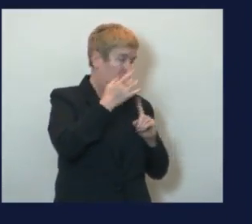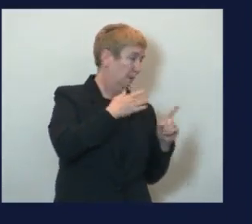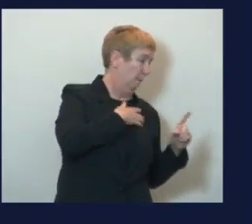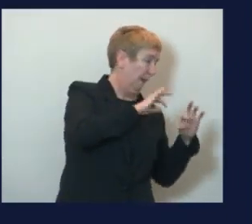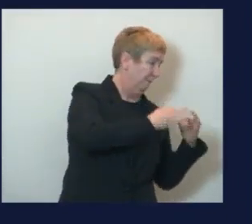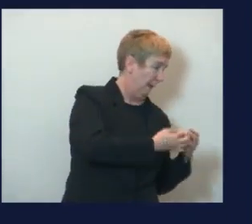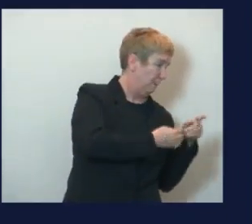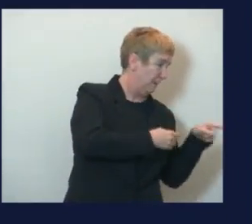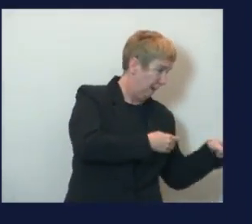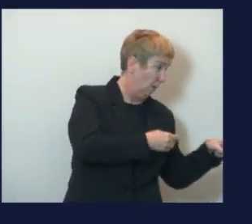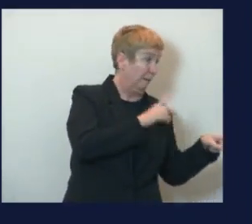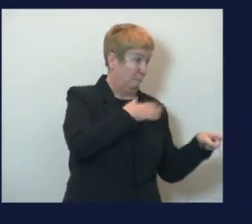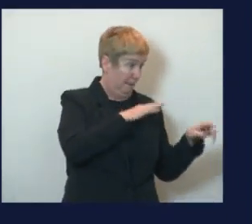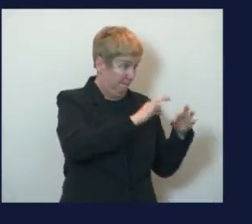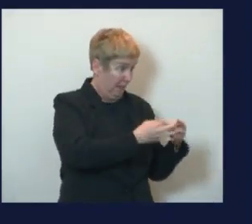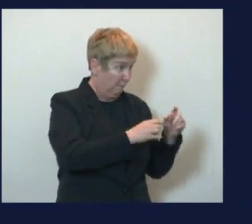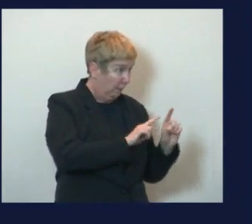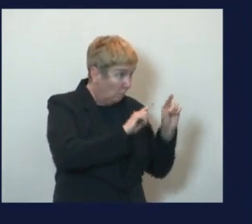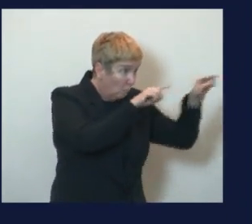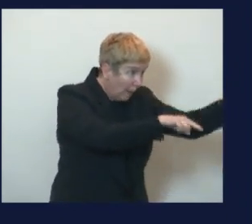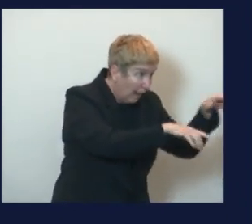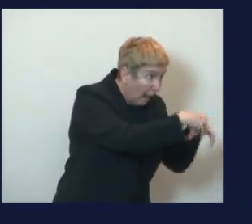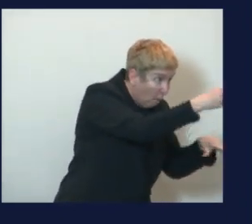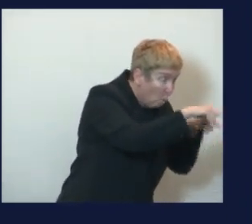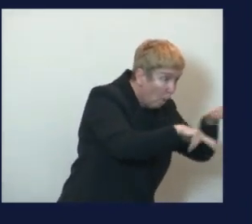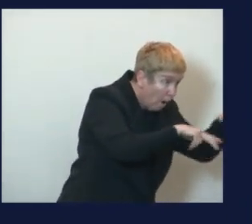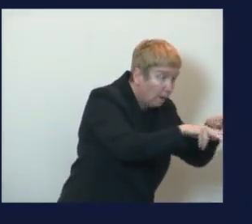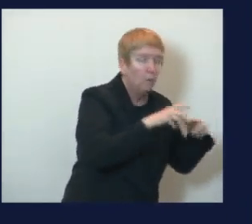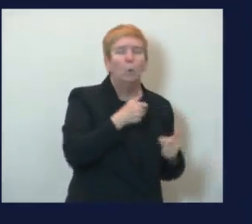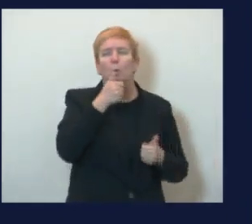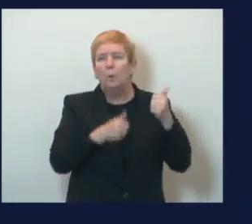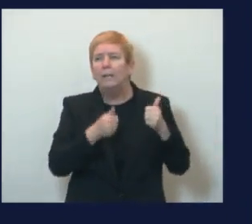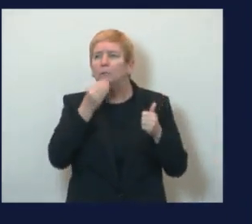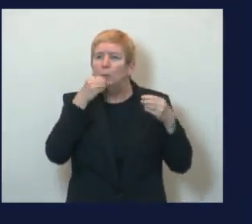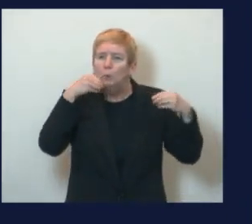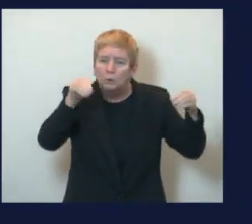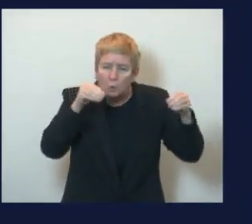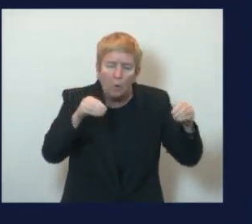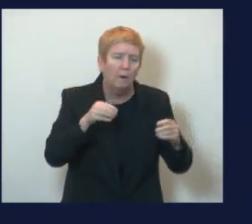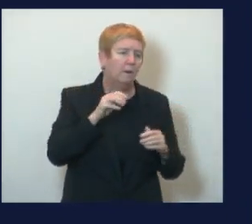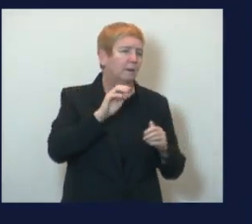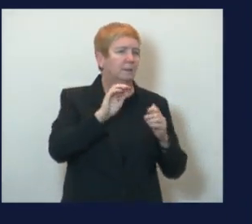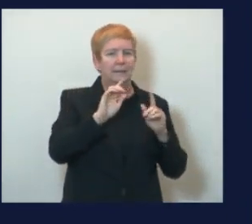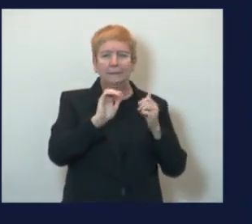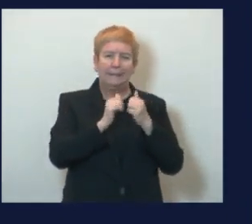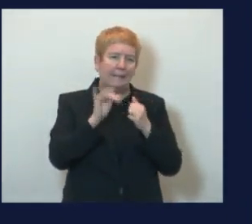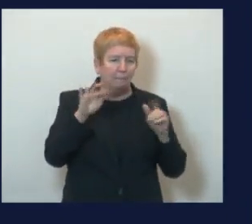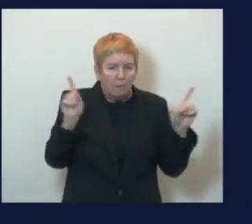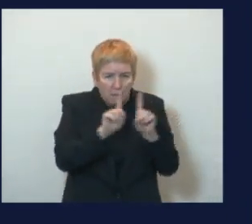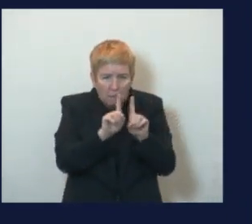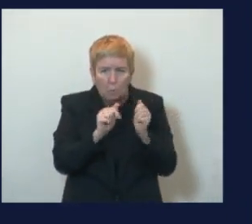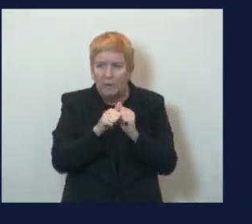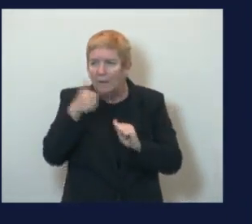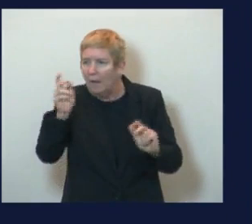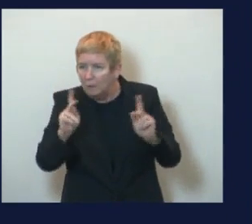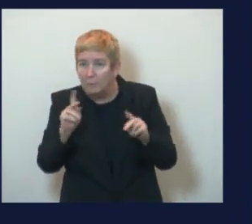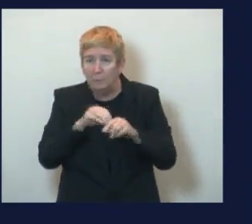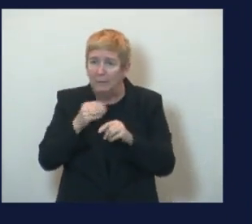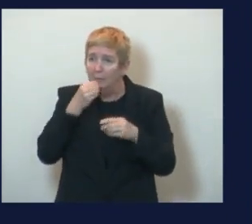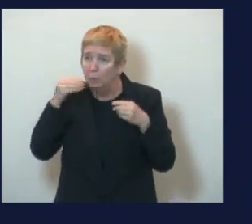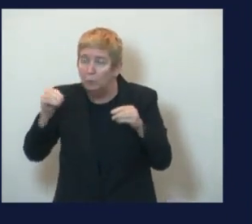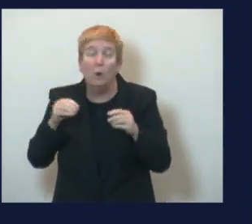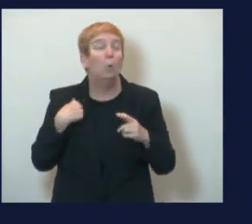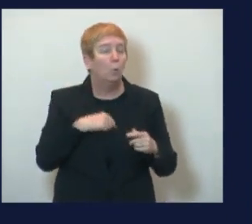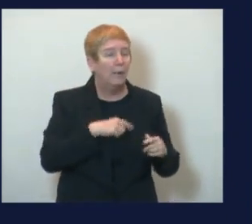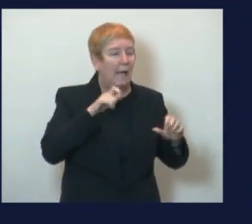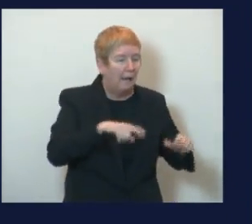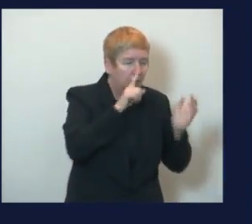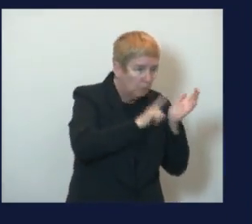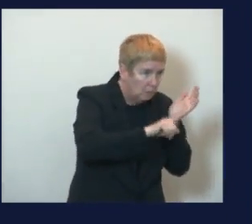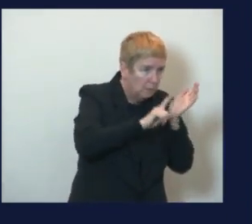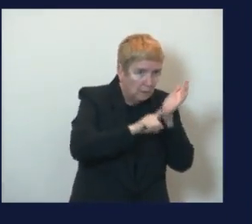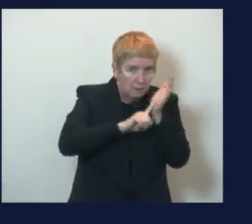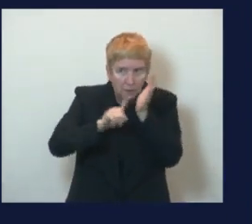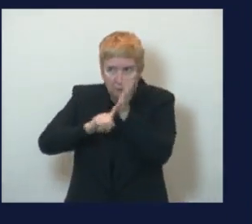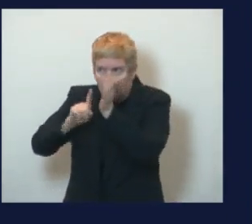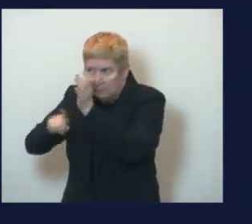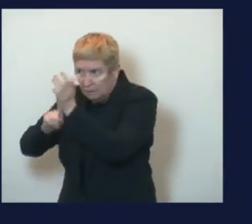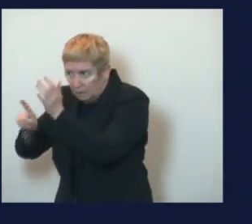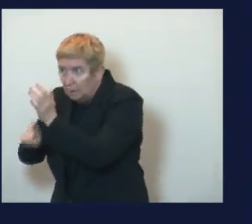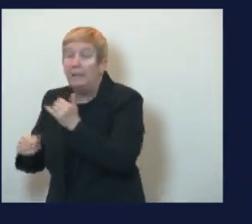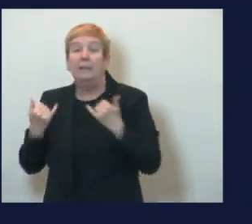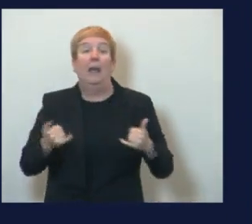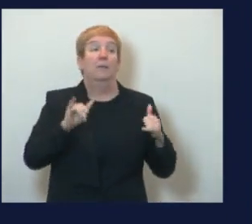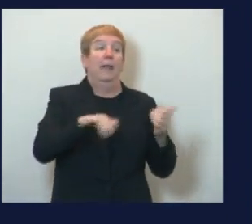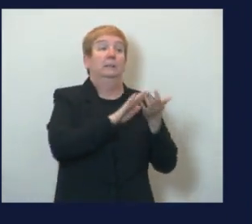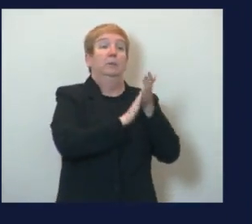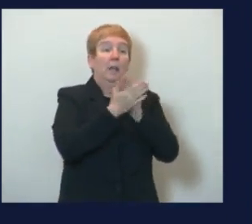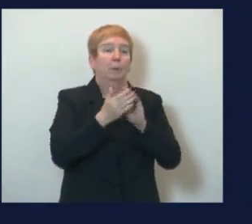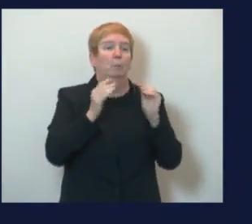REALLY THINK ABOUT IF ANYBODY ELSE IN THE HOUSEHOLD IF YOU WENT FOR A WALK IF YOU WERE IN A CAR WITH SOMEONE ELSE WHAT GROCERY STORE WHERE IN THAT AREA HOW CLOSE DID YOU GET TO LOOK WE